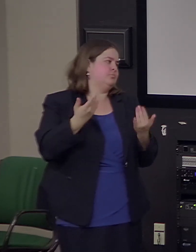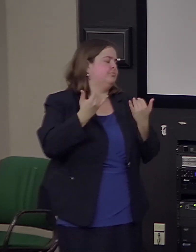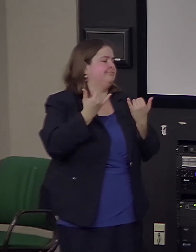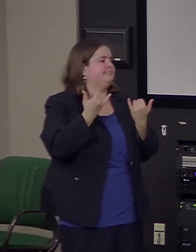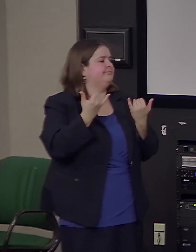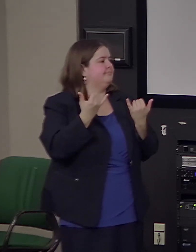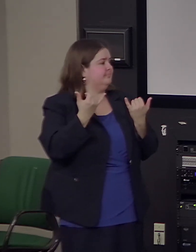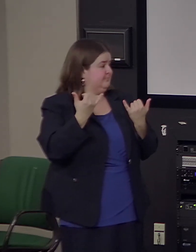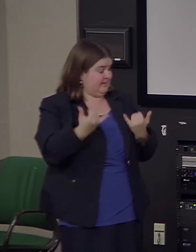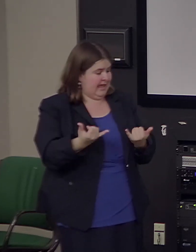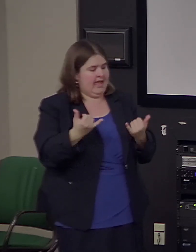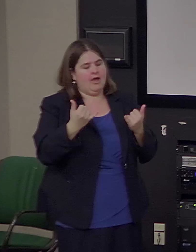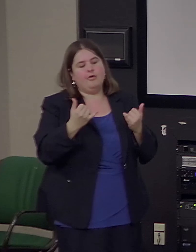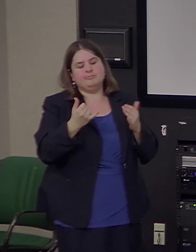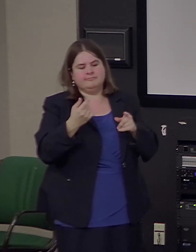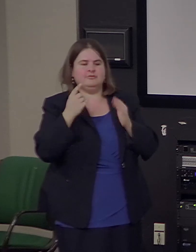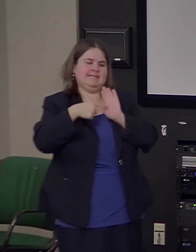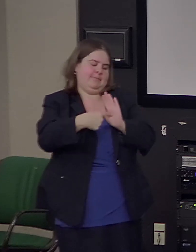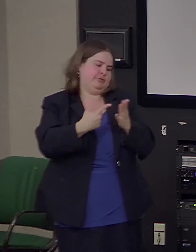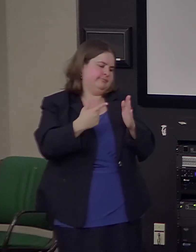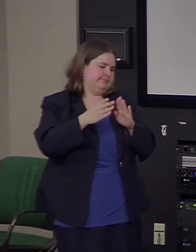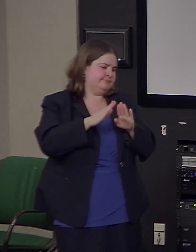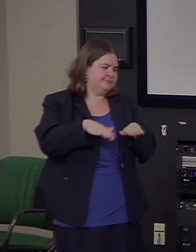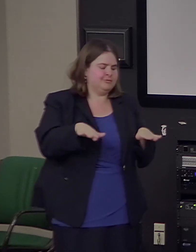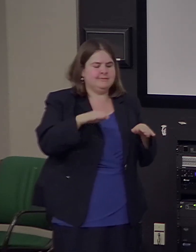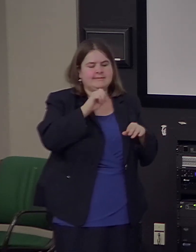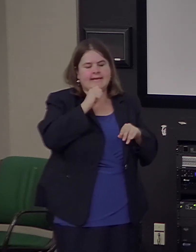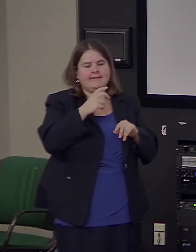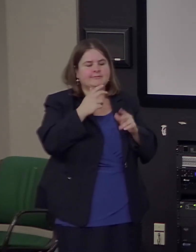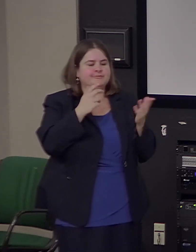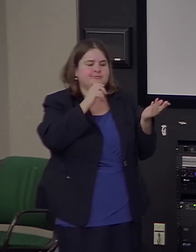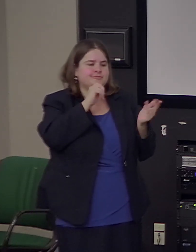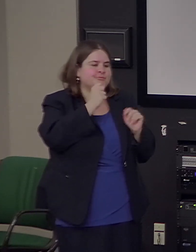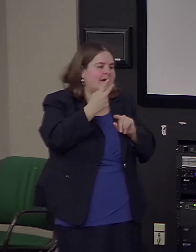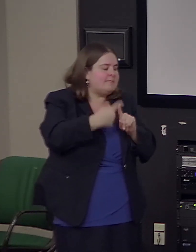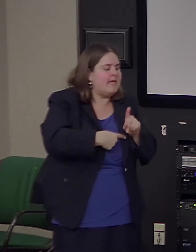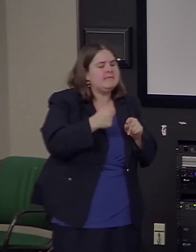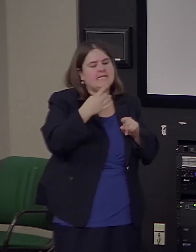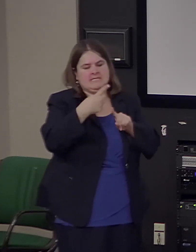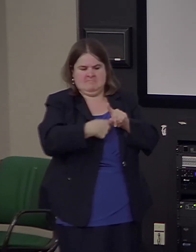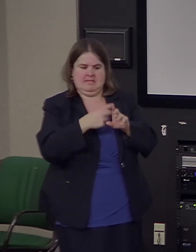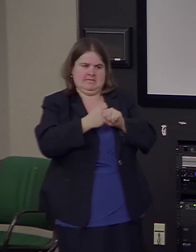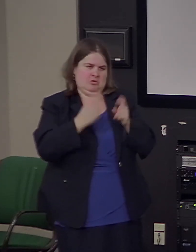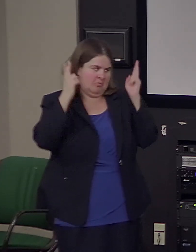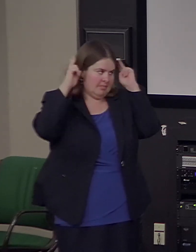are going to get a cochlear implant at 12 months and 18 months old and if it's at 12 months